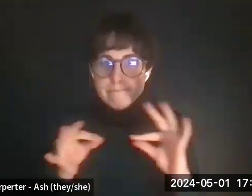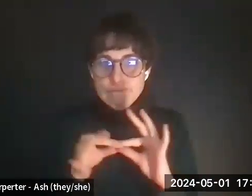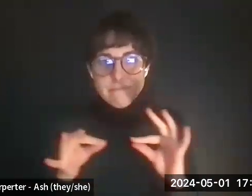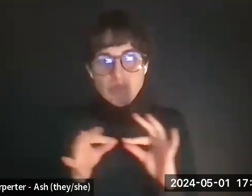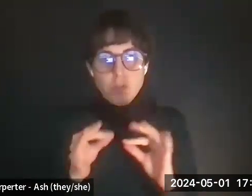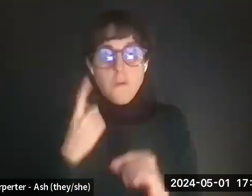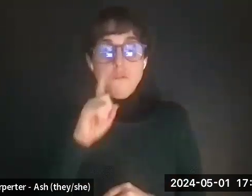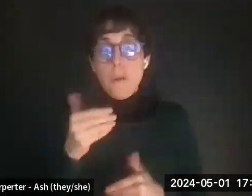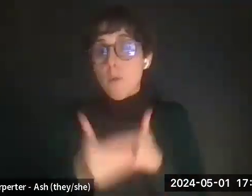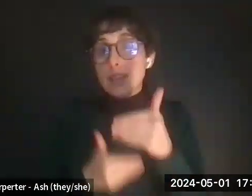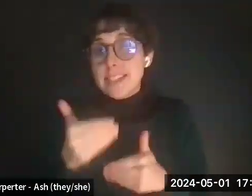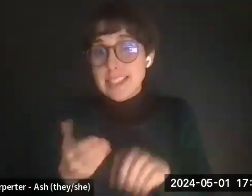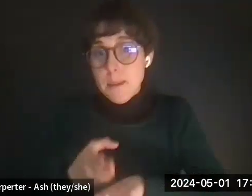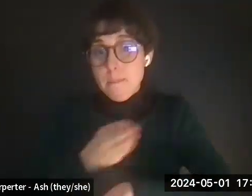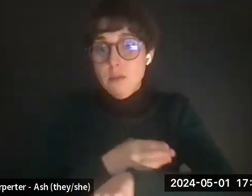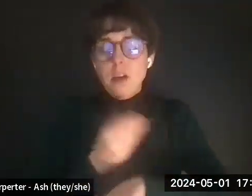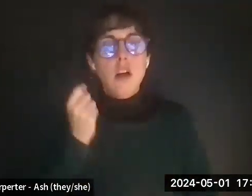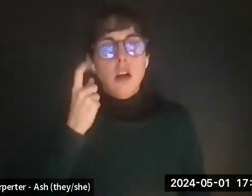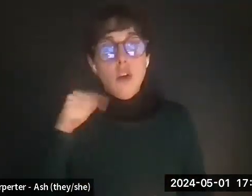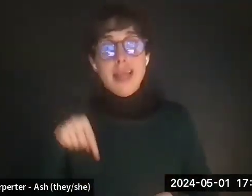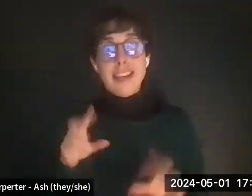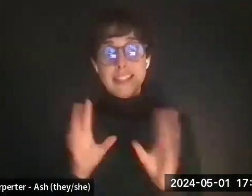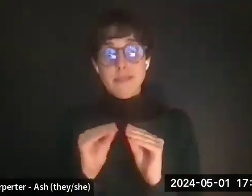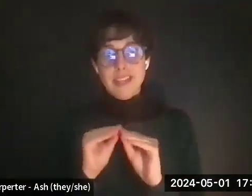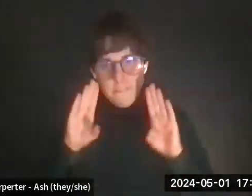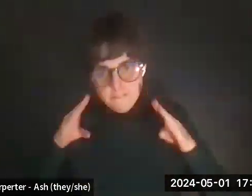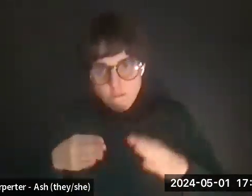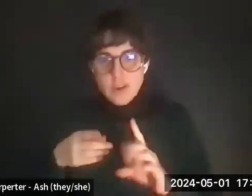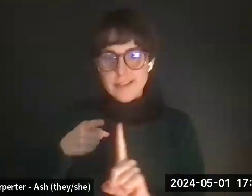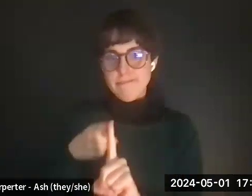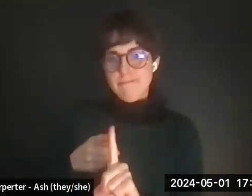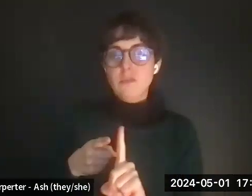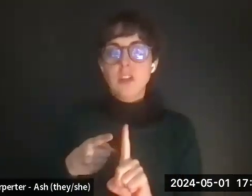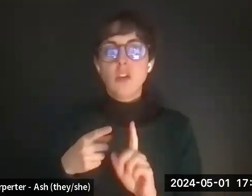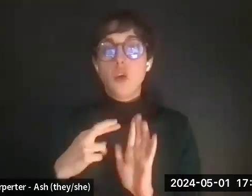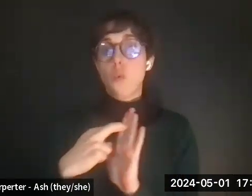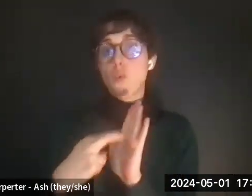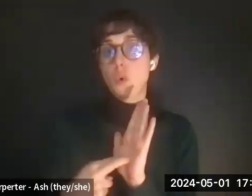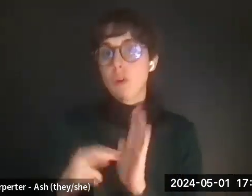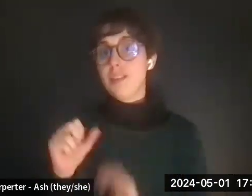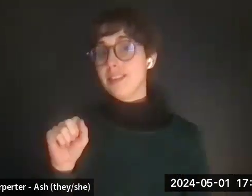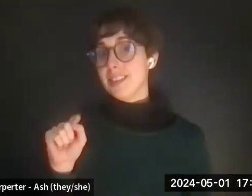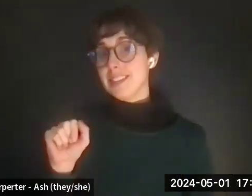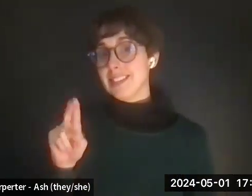This listing session is really focused on potential changes to rule and statute that can impact